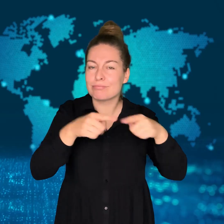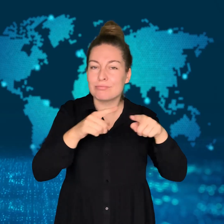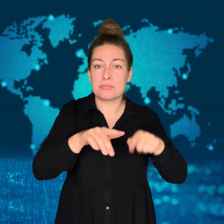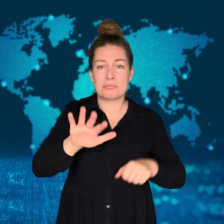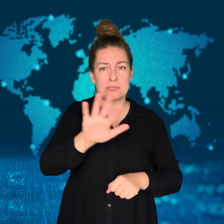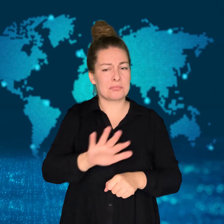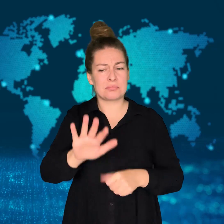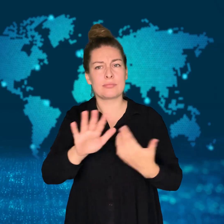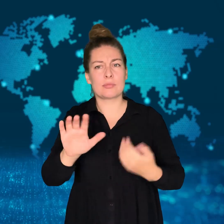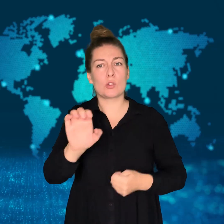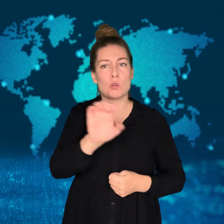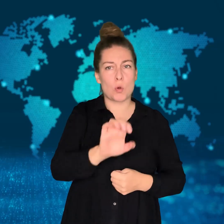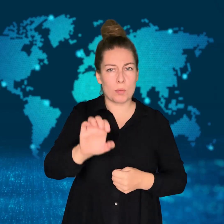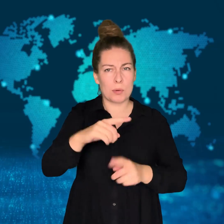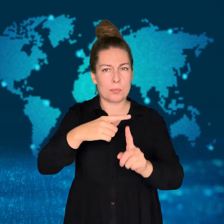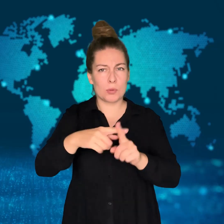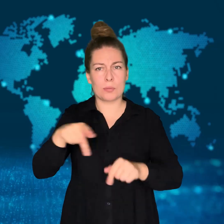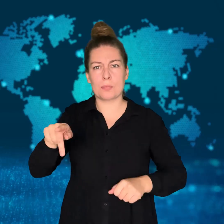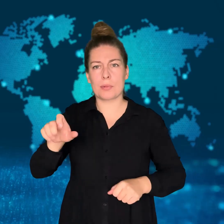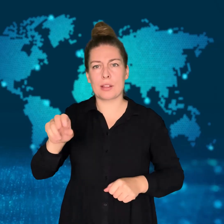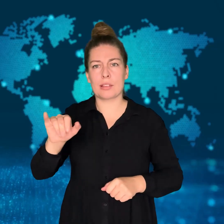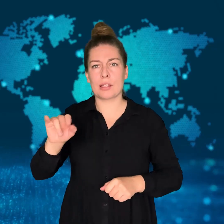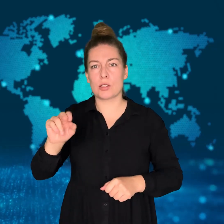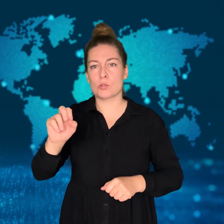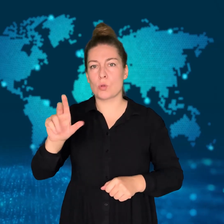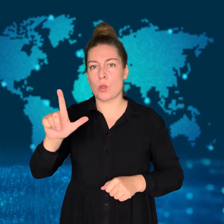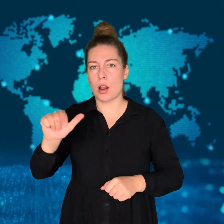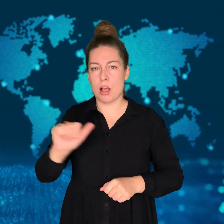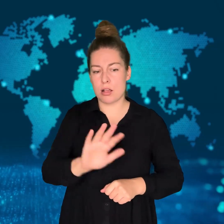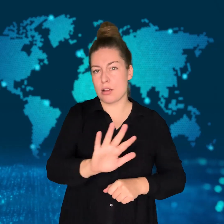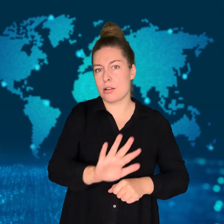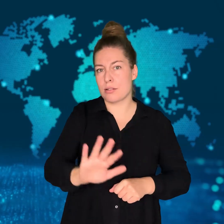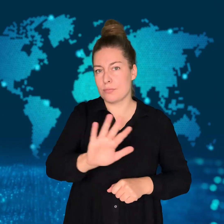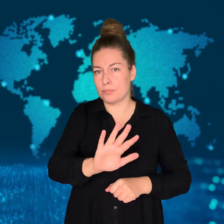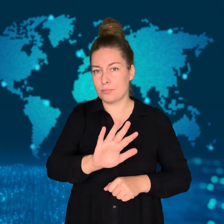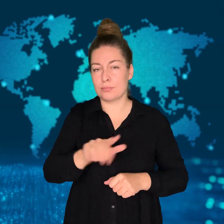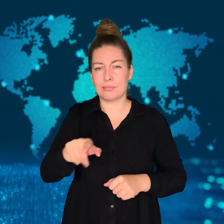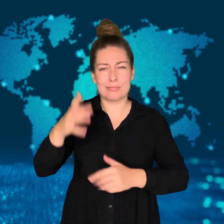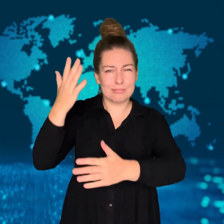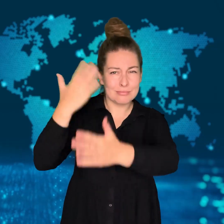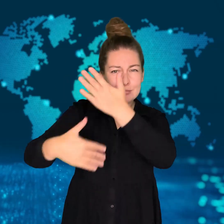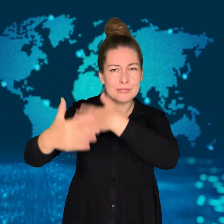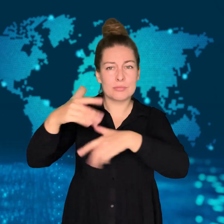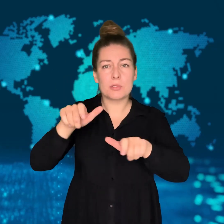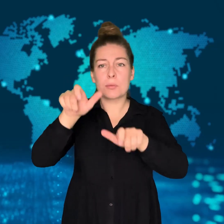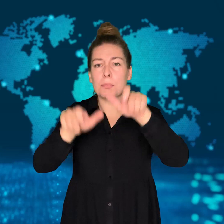The humans in ancient civilizations used crushed grasses to make twine.